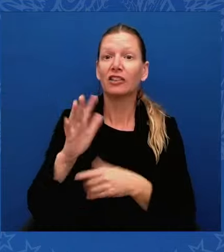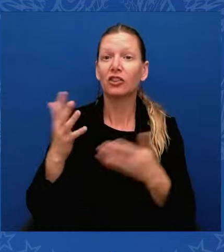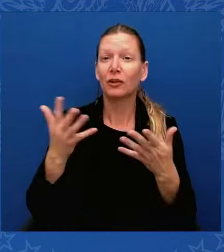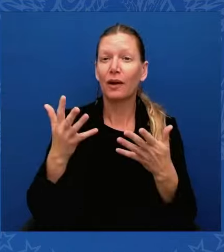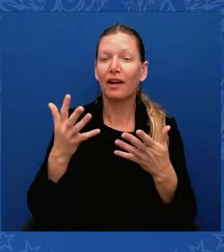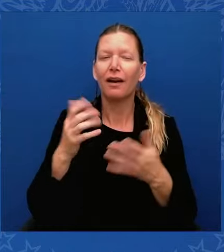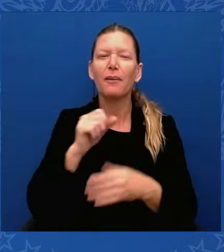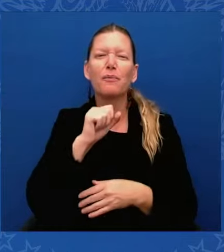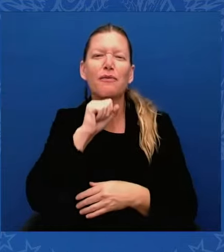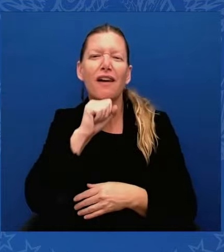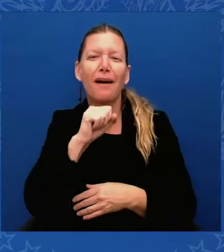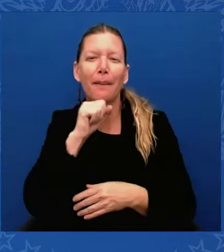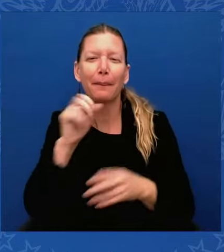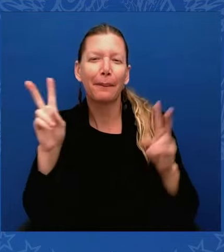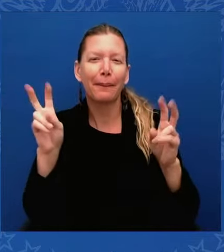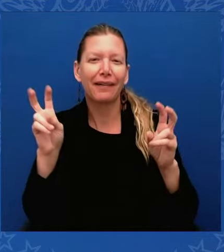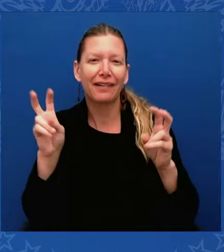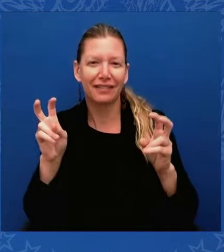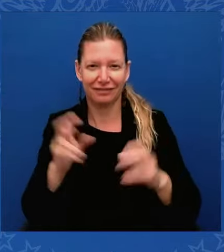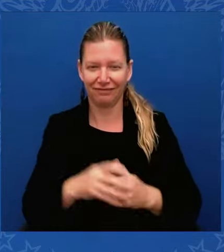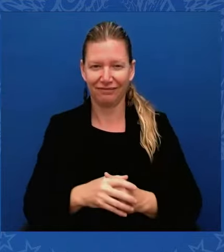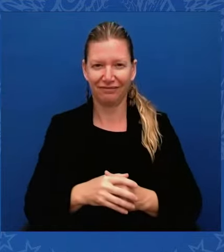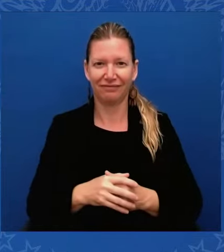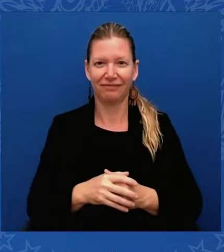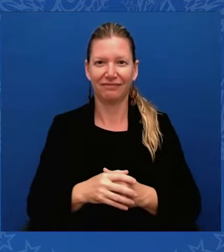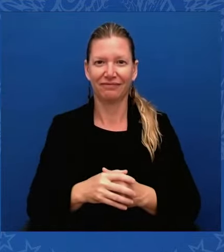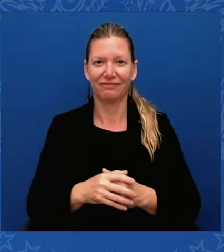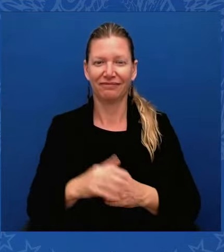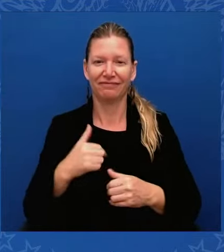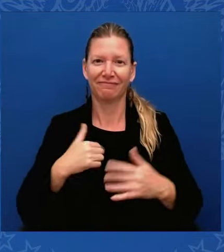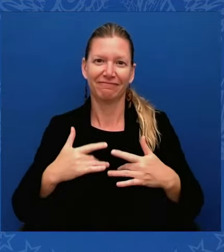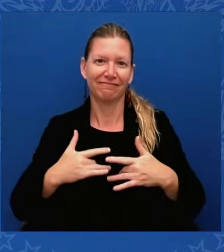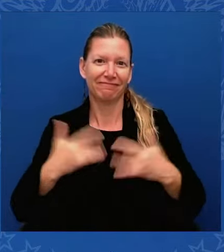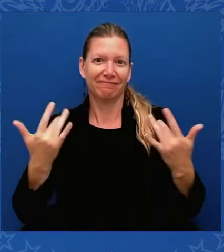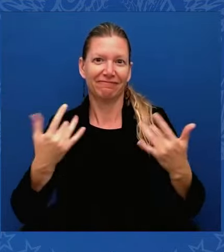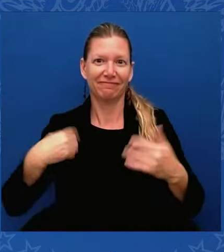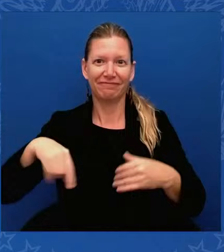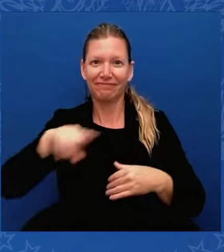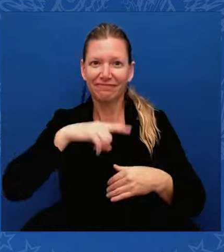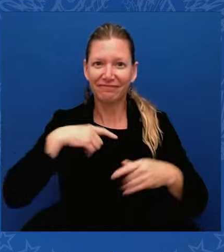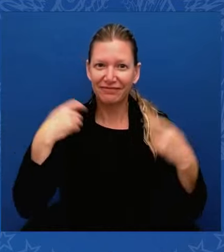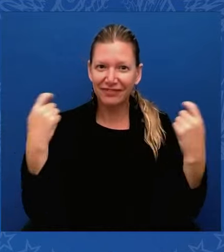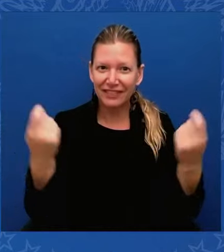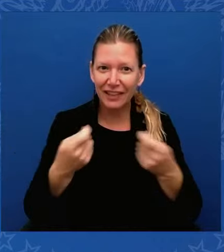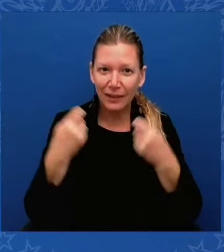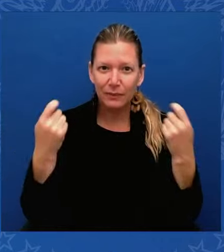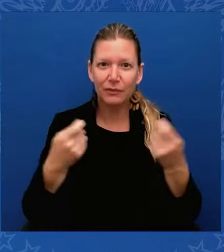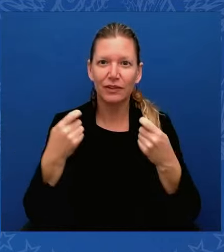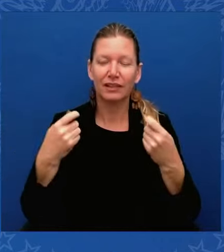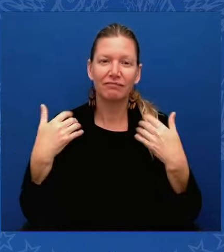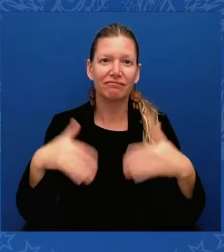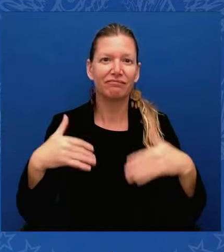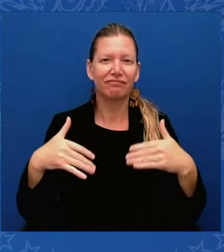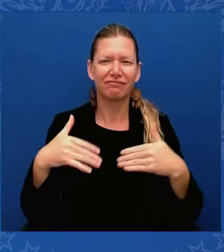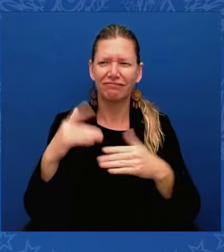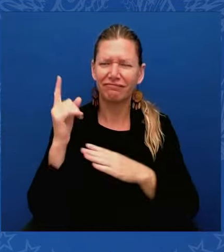And I'm so thrilled that we are celebrating this enormous milestone with tonight's keynote speaker,